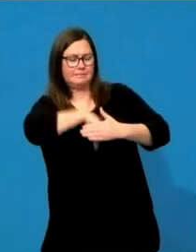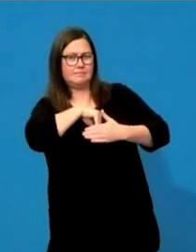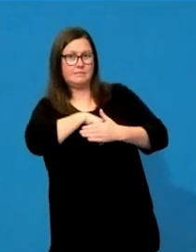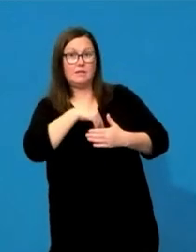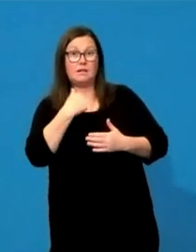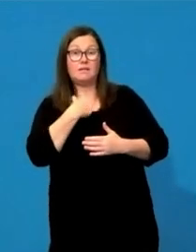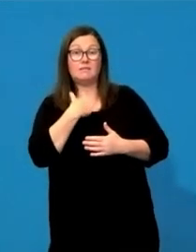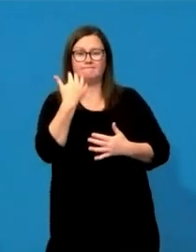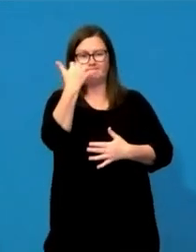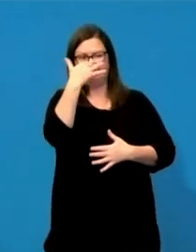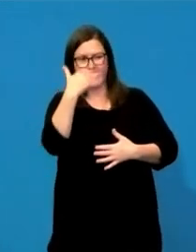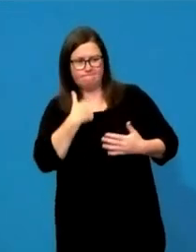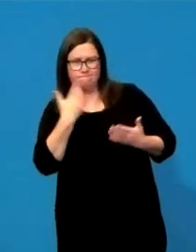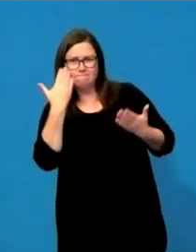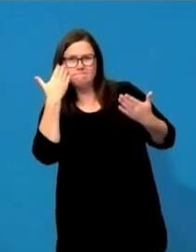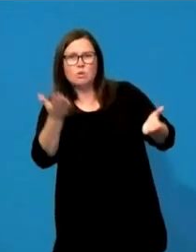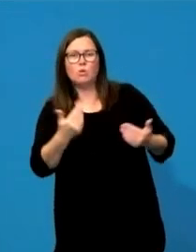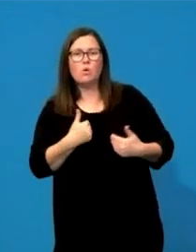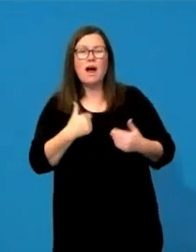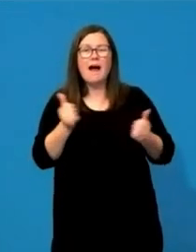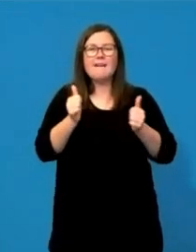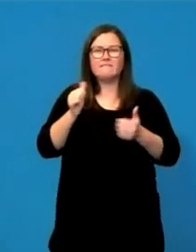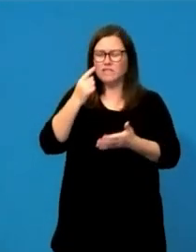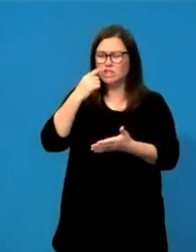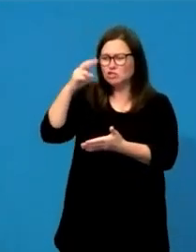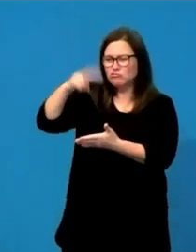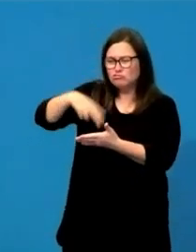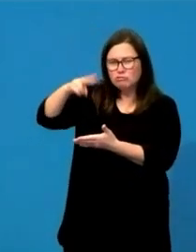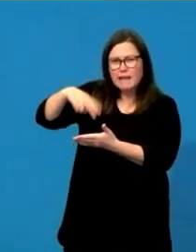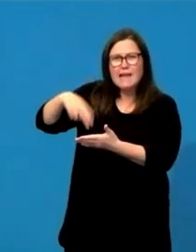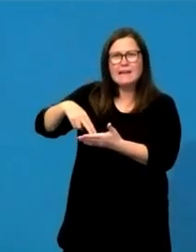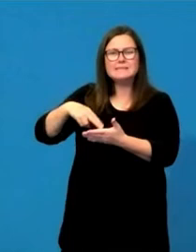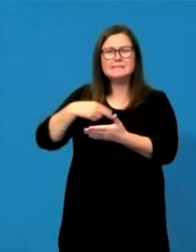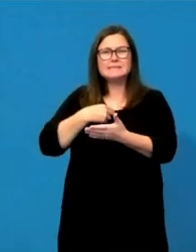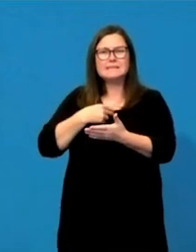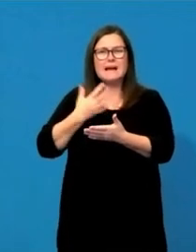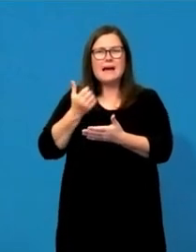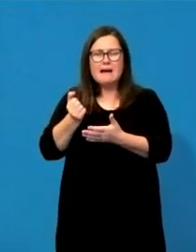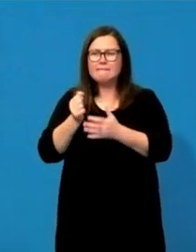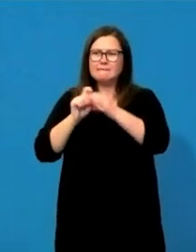I read about it, and you know, asked heaps of questions and yeah, I kind of got that information that I needed.